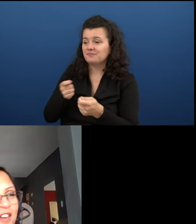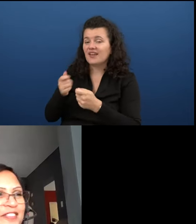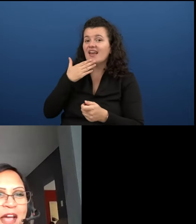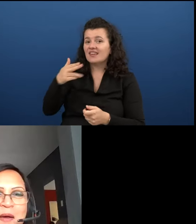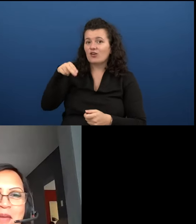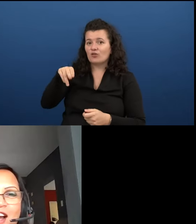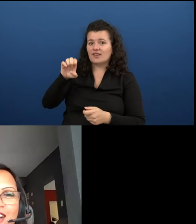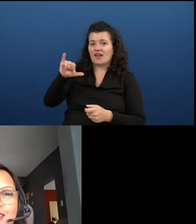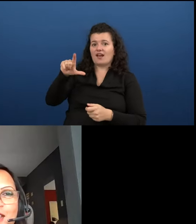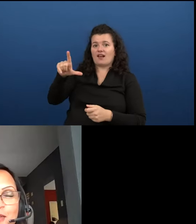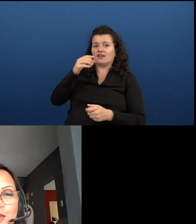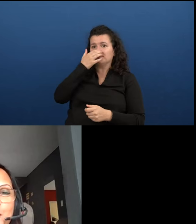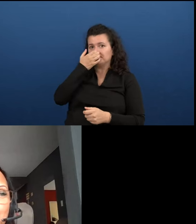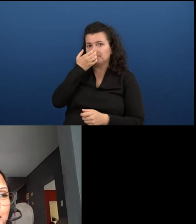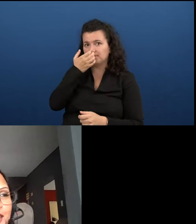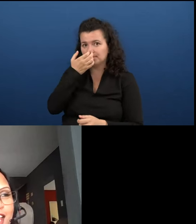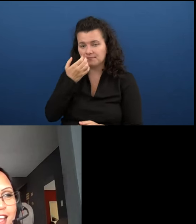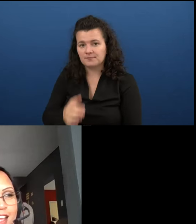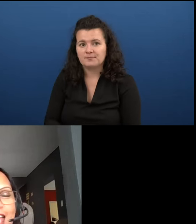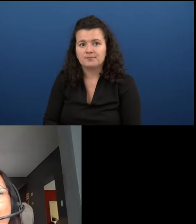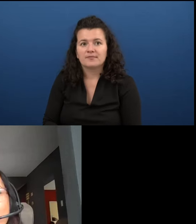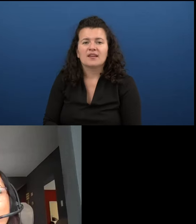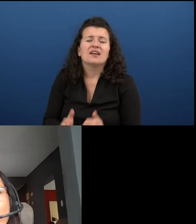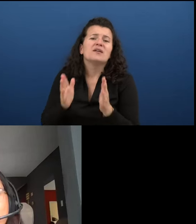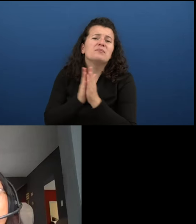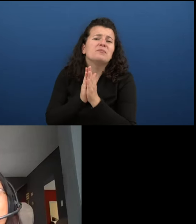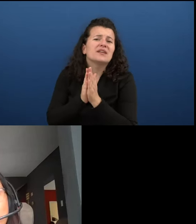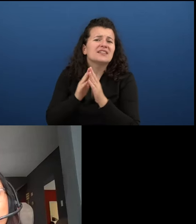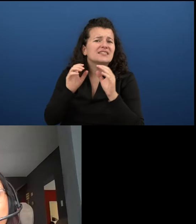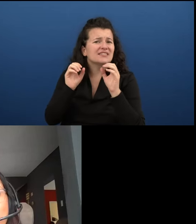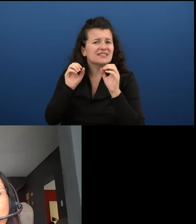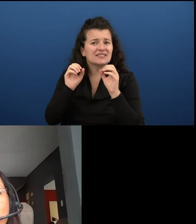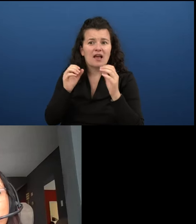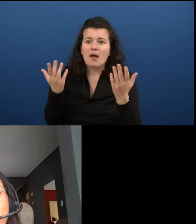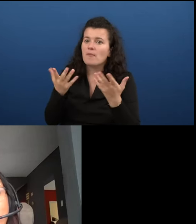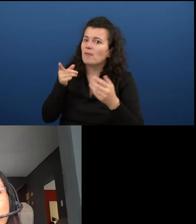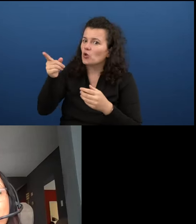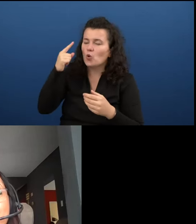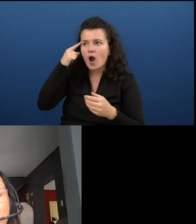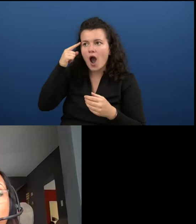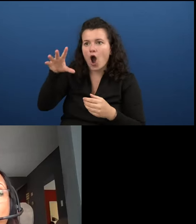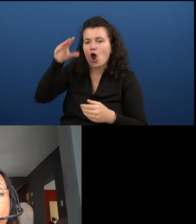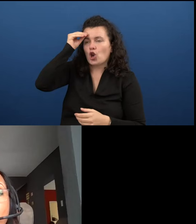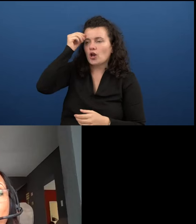May I ask you to share any lessons learned that you think others that are embarking on